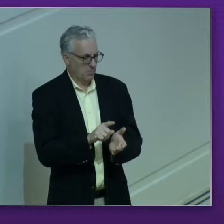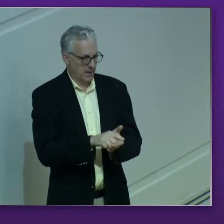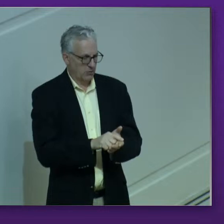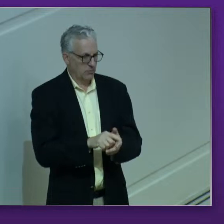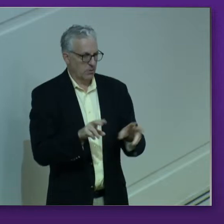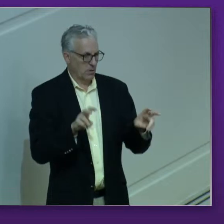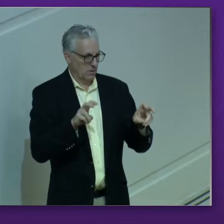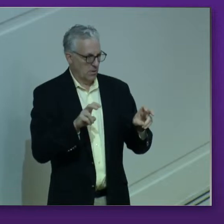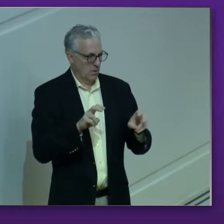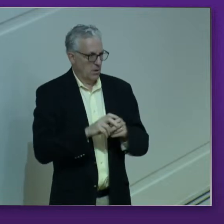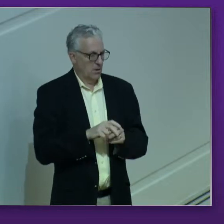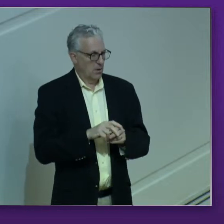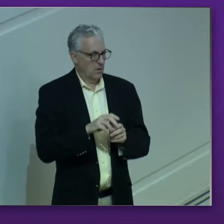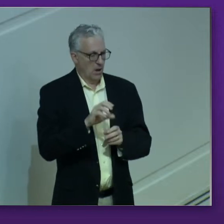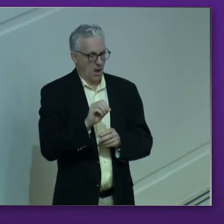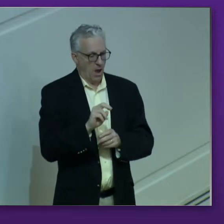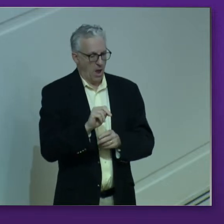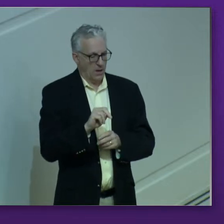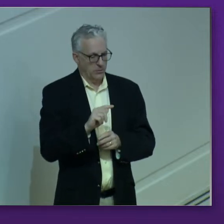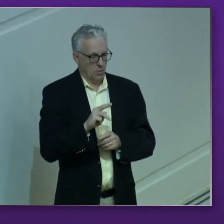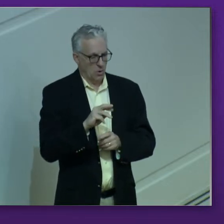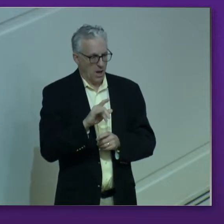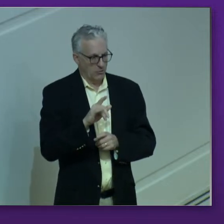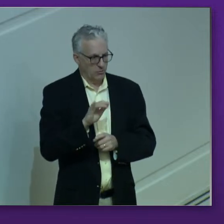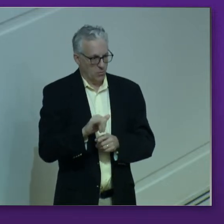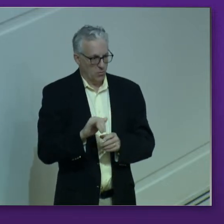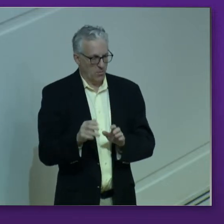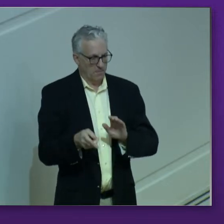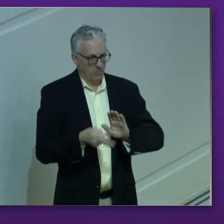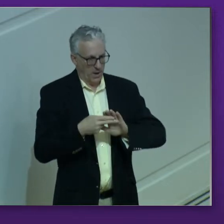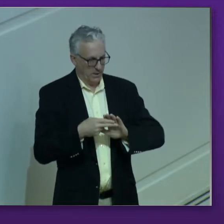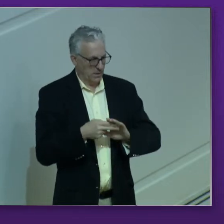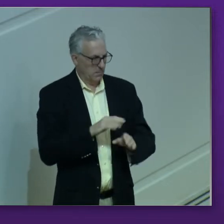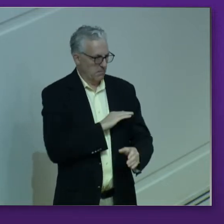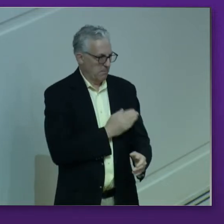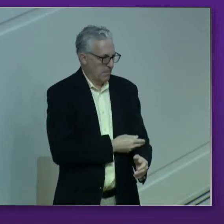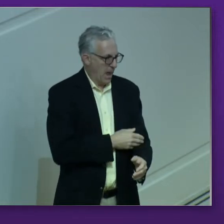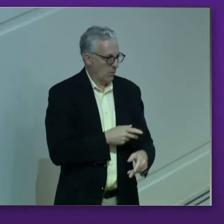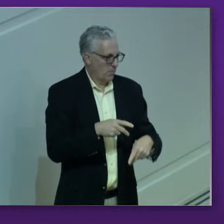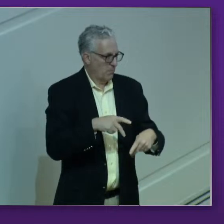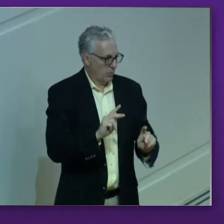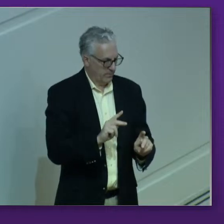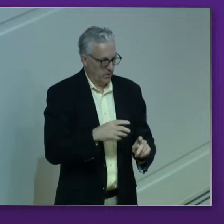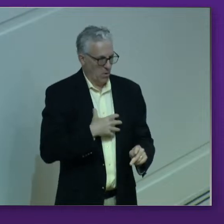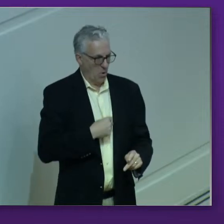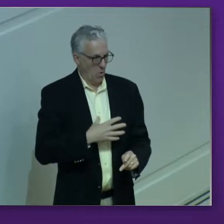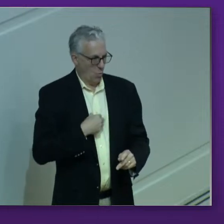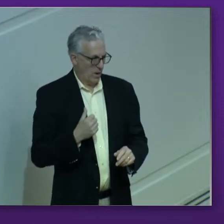PHILOSOPHY AND BIOLOGY. PROF. [LISTING NAMES] HAS MADE SIGNIFICANT CONTRIBUTIONS TO